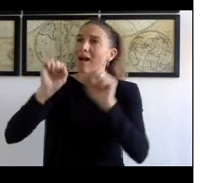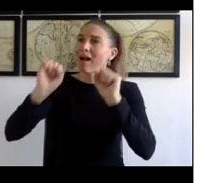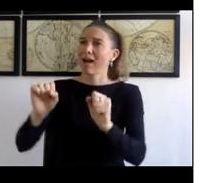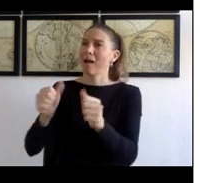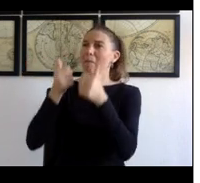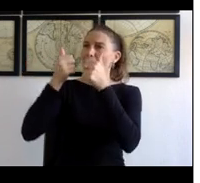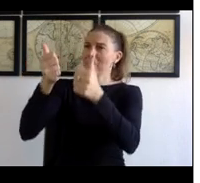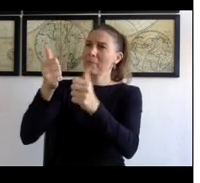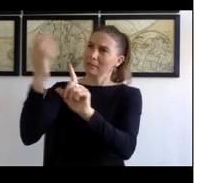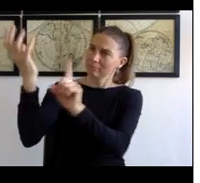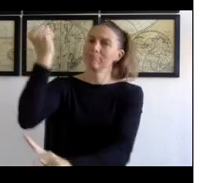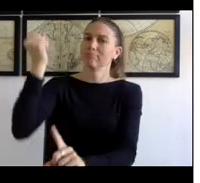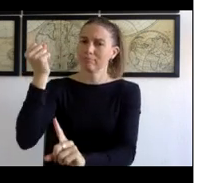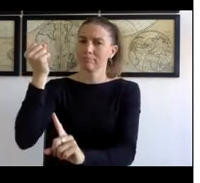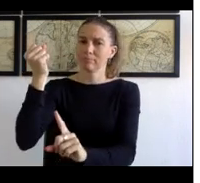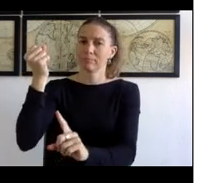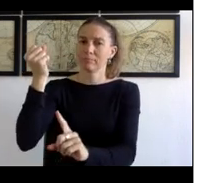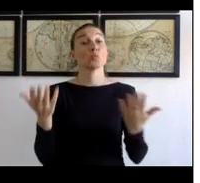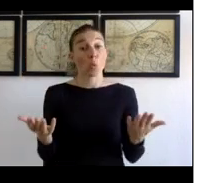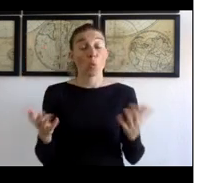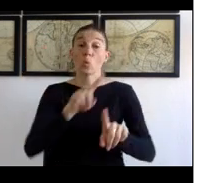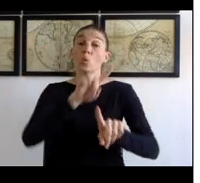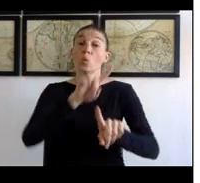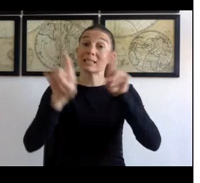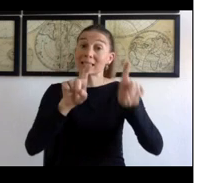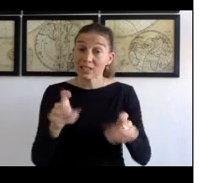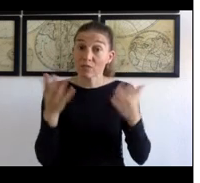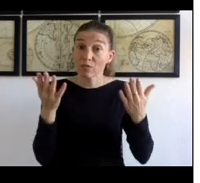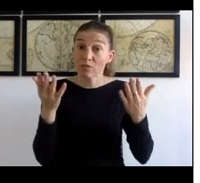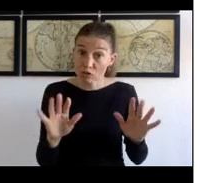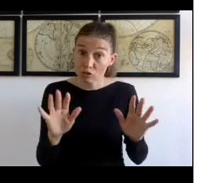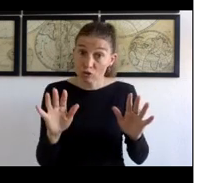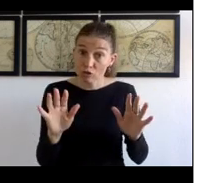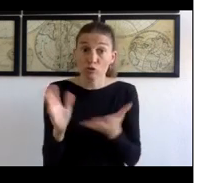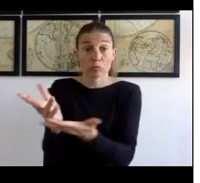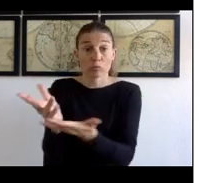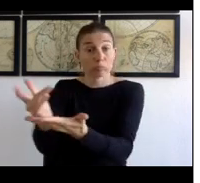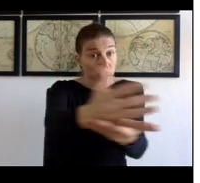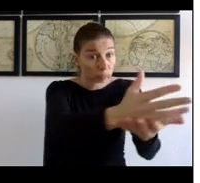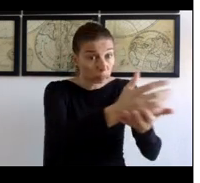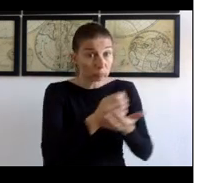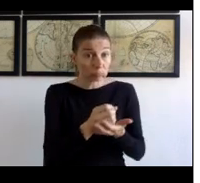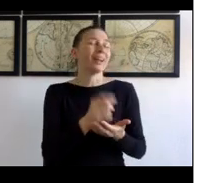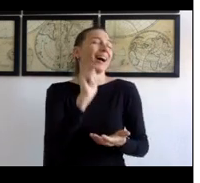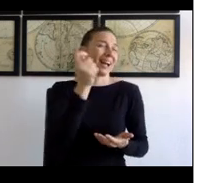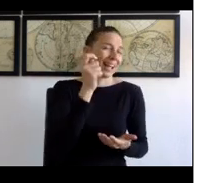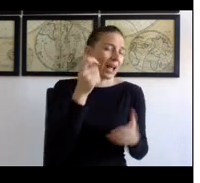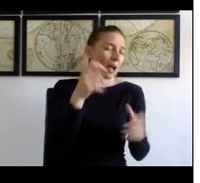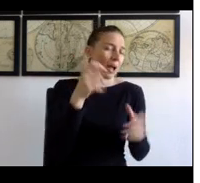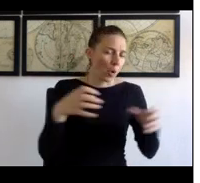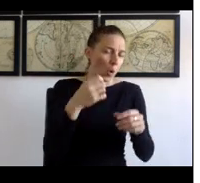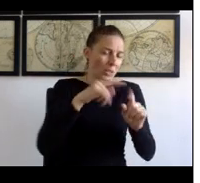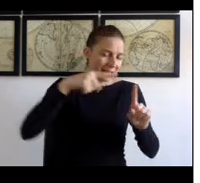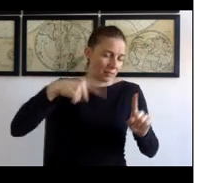After the census, we have found the technical working group, together with the Kenya National Bureau of Statistics